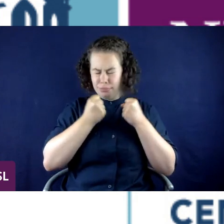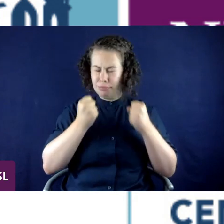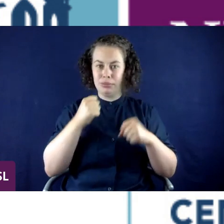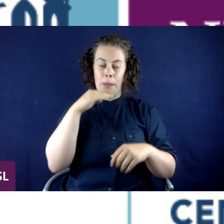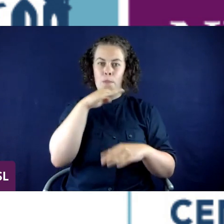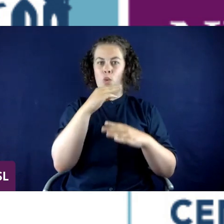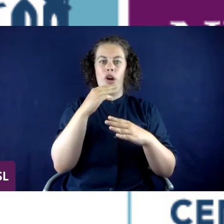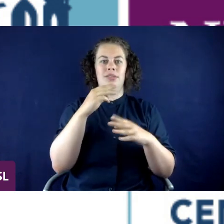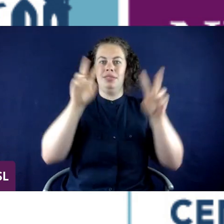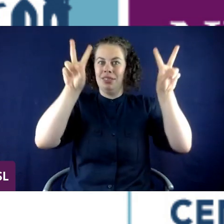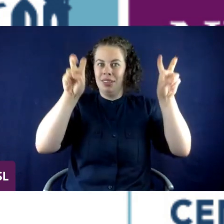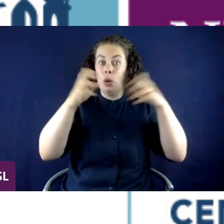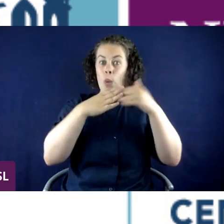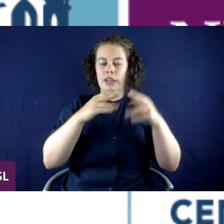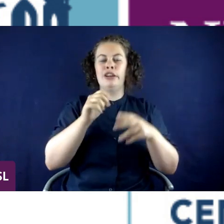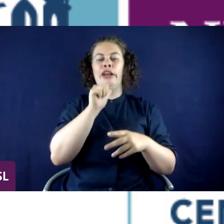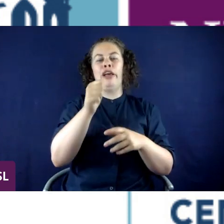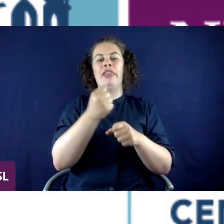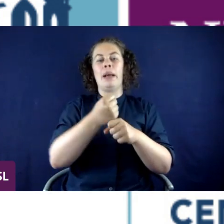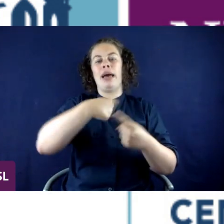, so thinking through that and